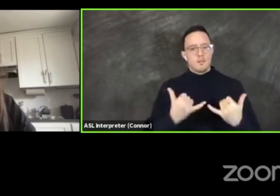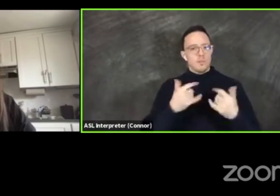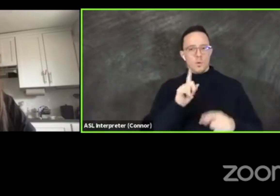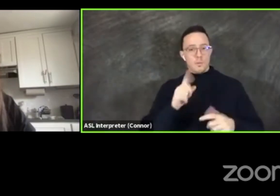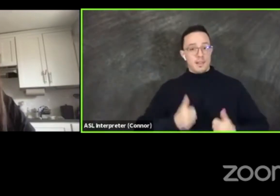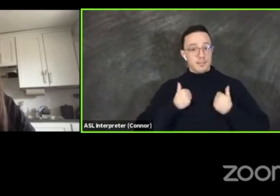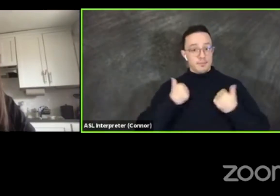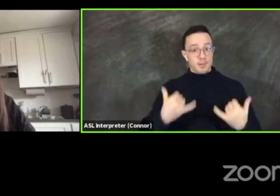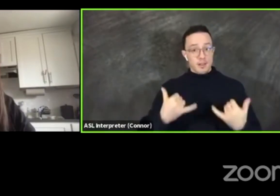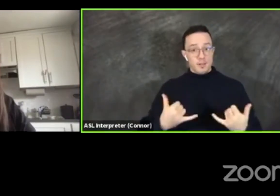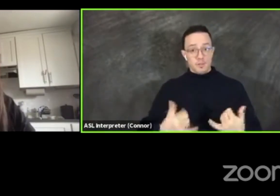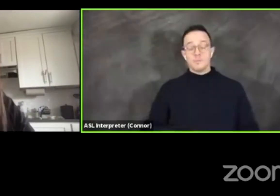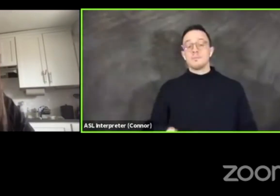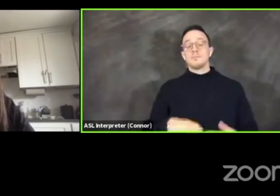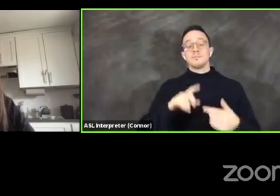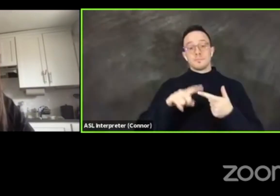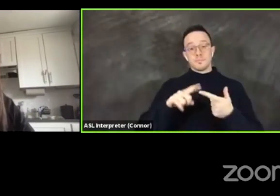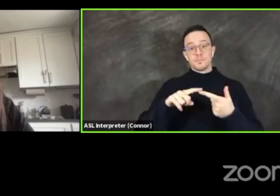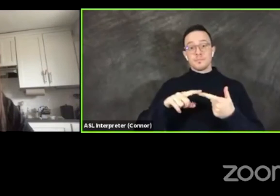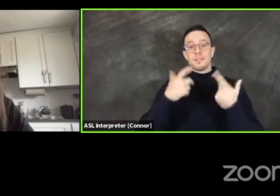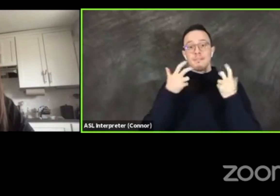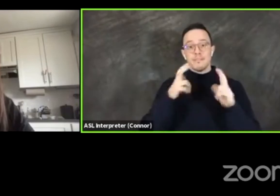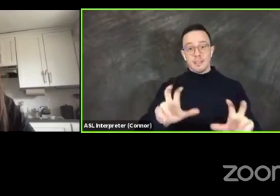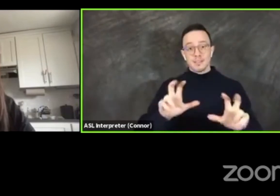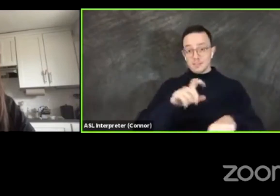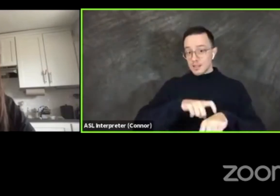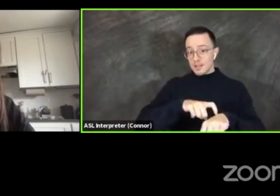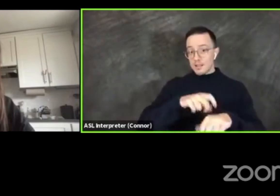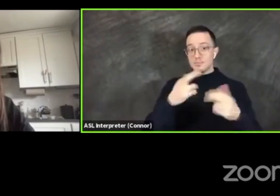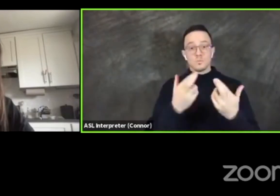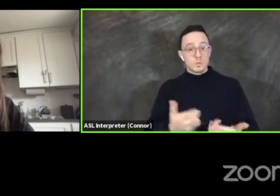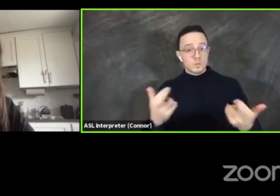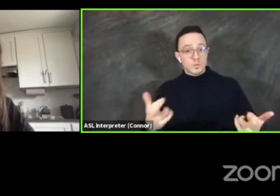RESOURCES, AND ENERGY IN ESTABLISHING AND NURTURING